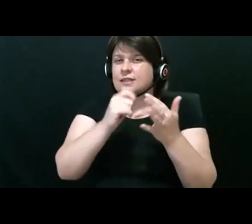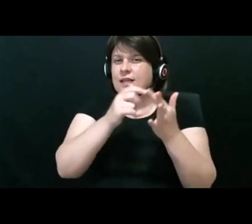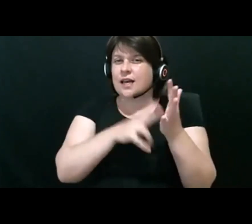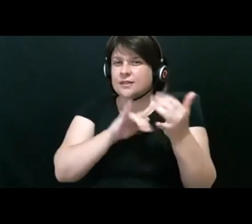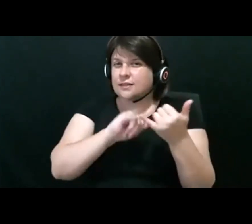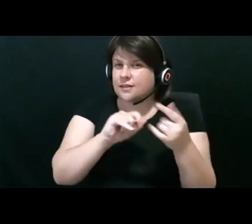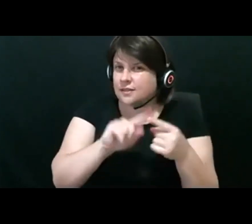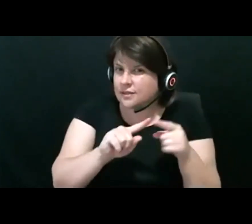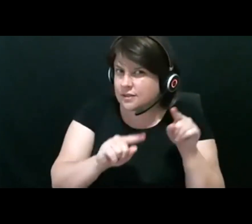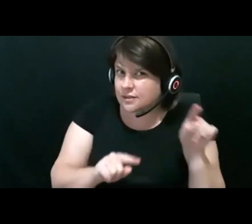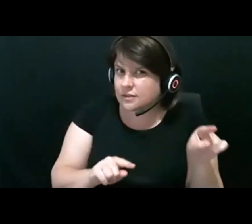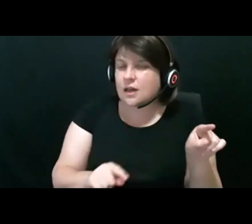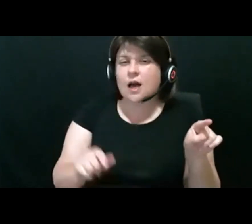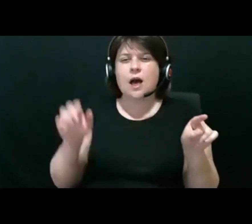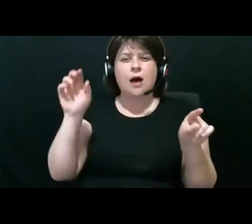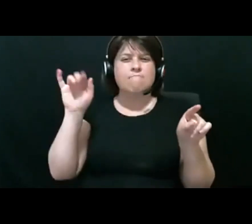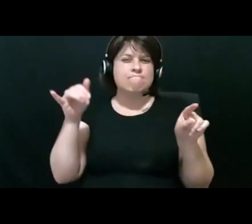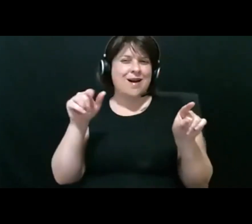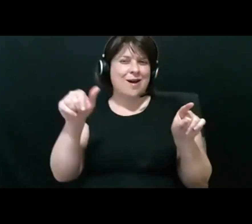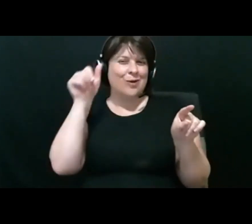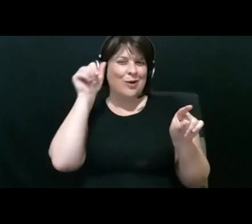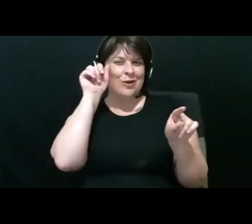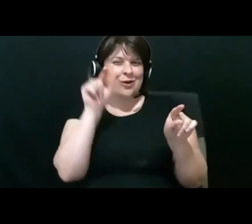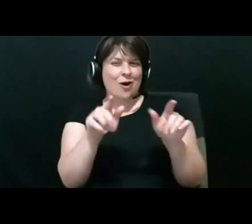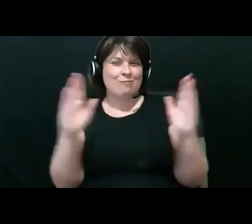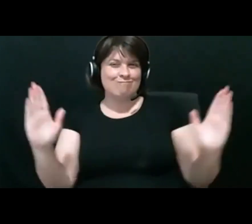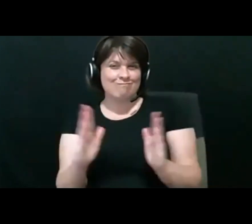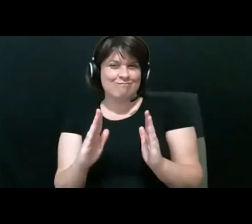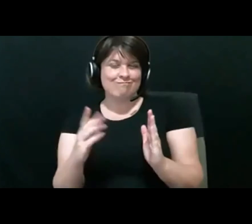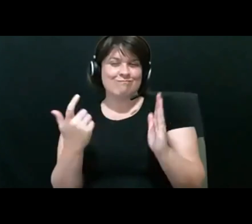Which is the Royal Institution of deaf and Blind Children.